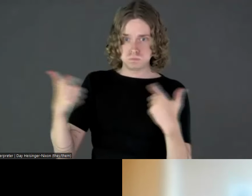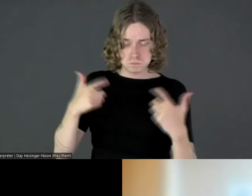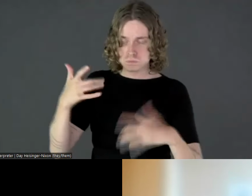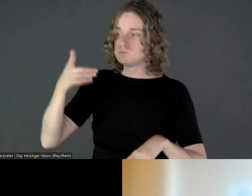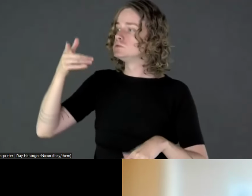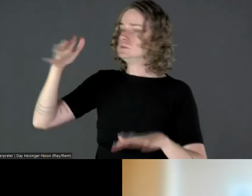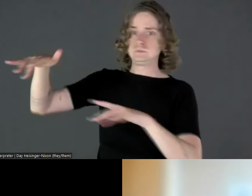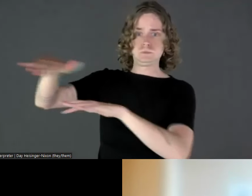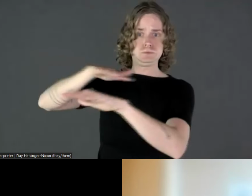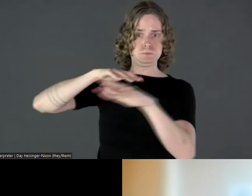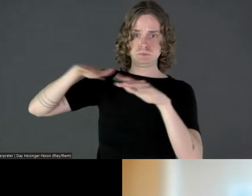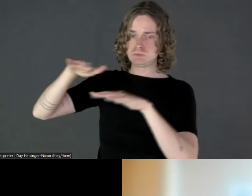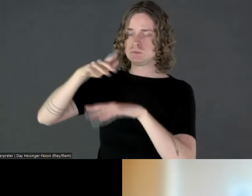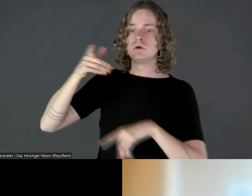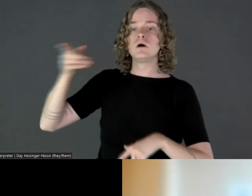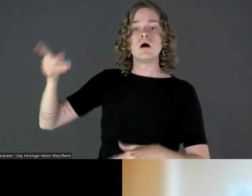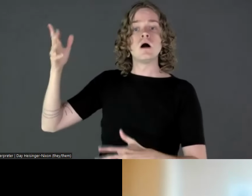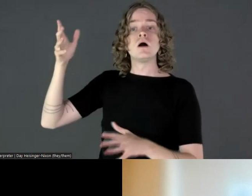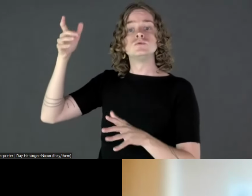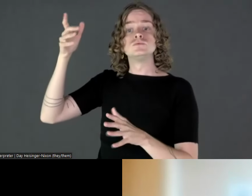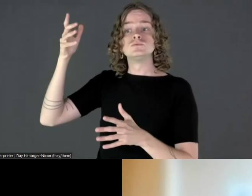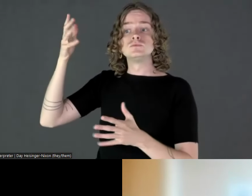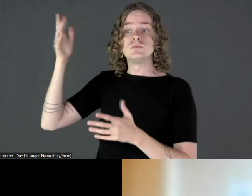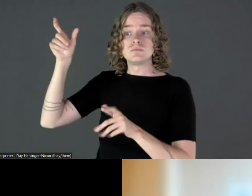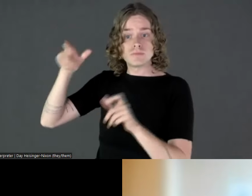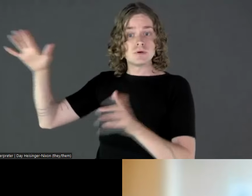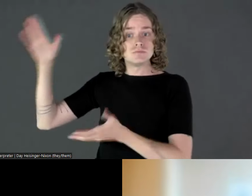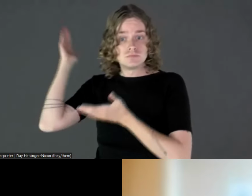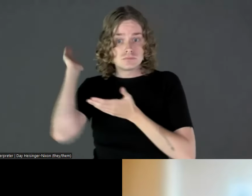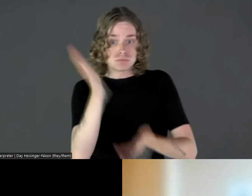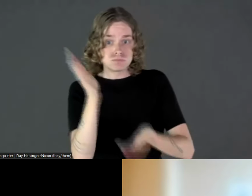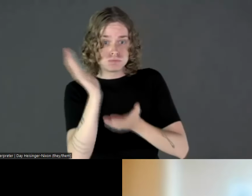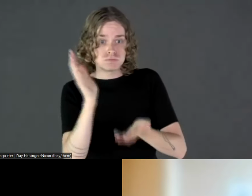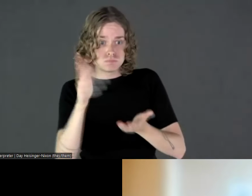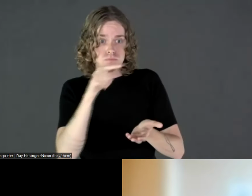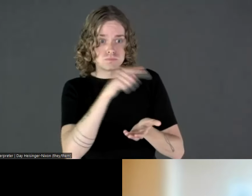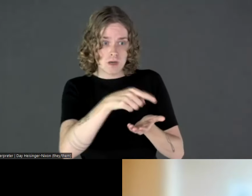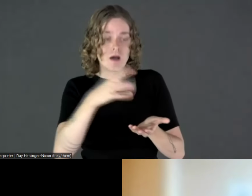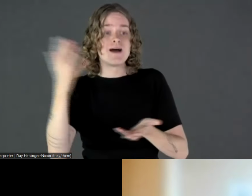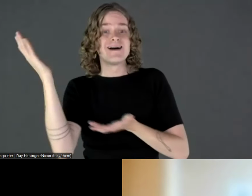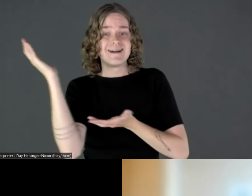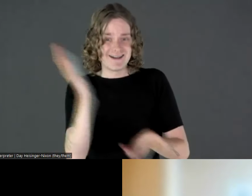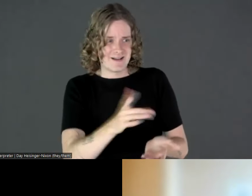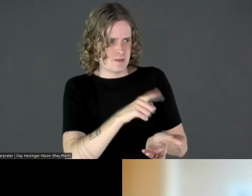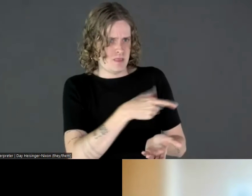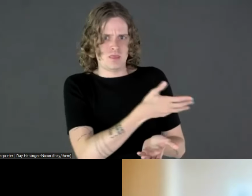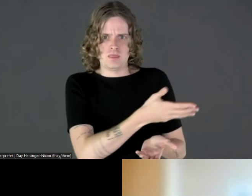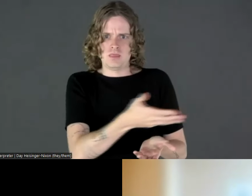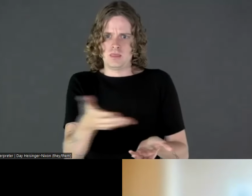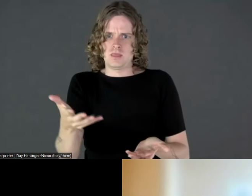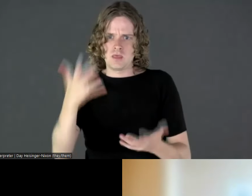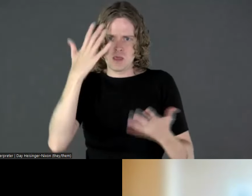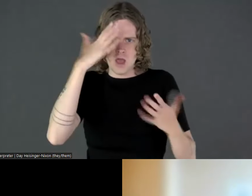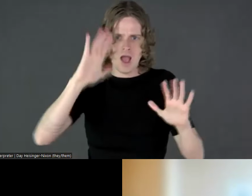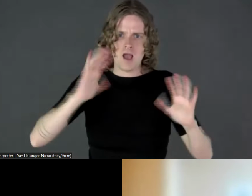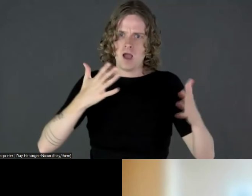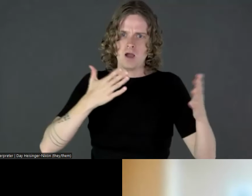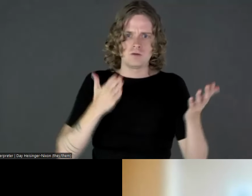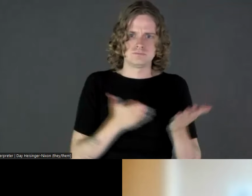people left, stuff left. To get them involved in that moment was very hard. This shows how